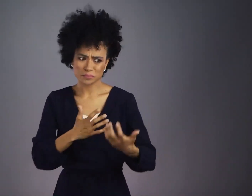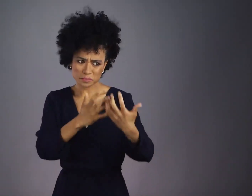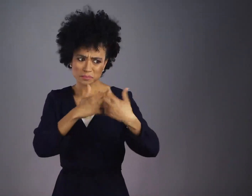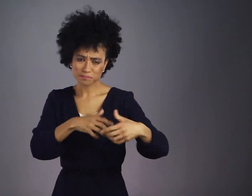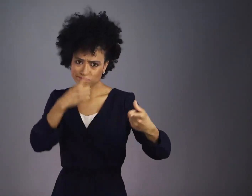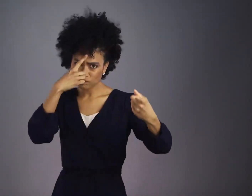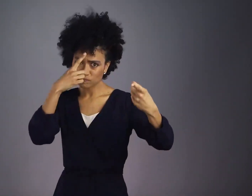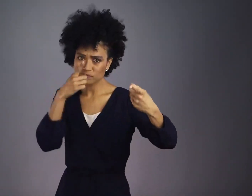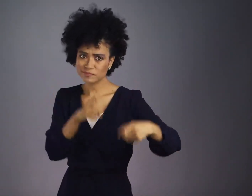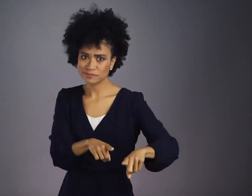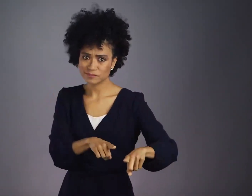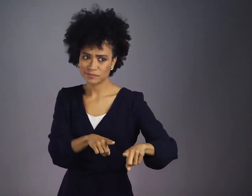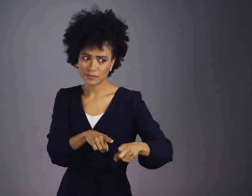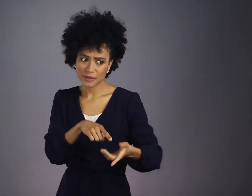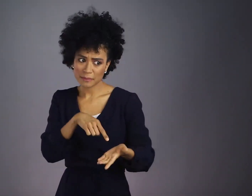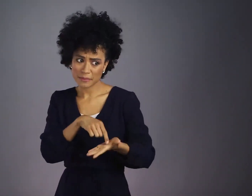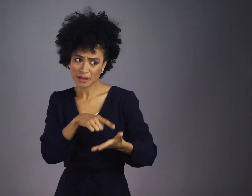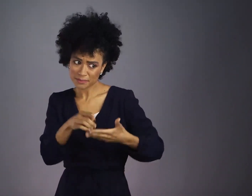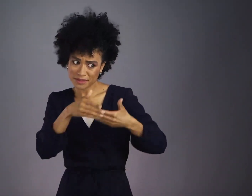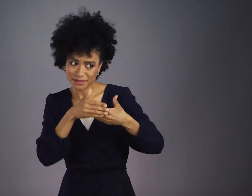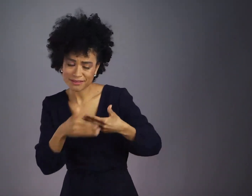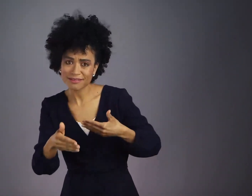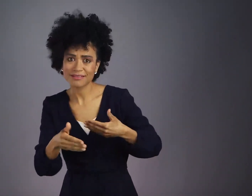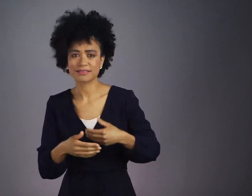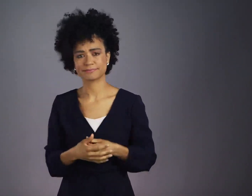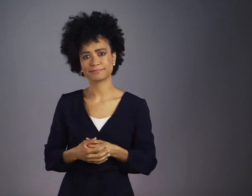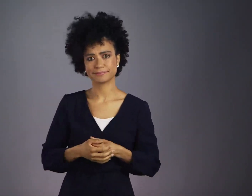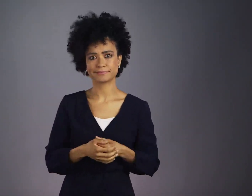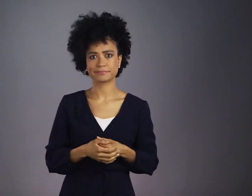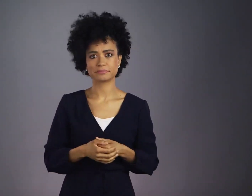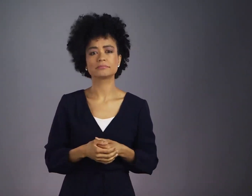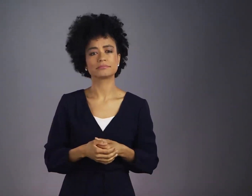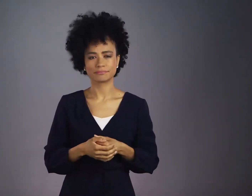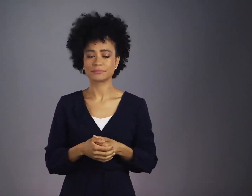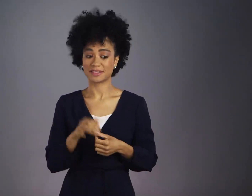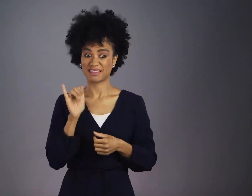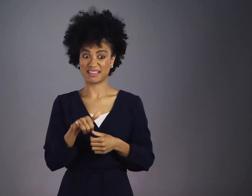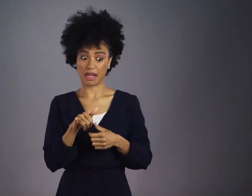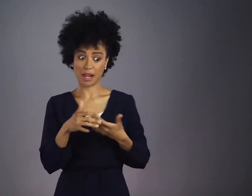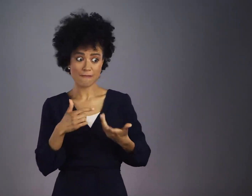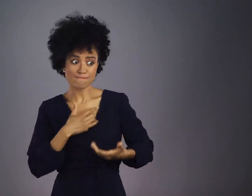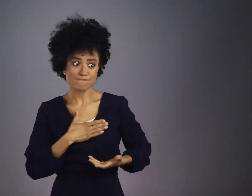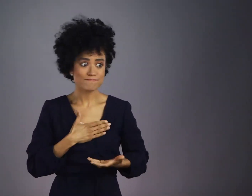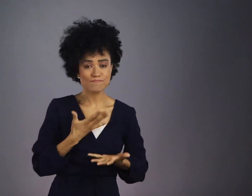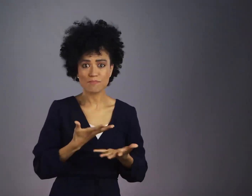Arranging the best deal we can we let these people know we are sorry.